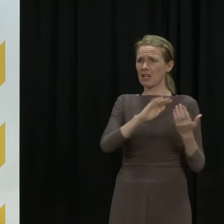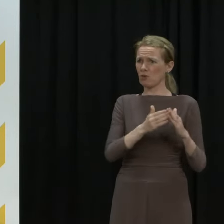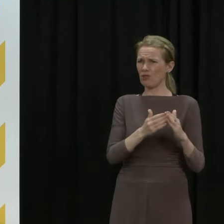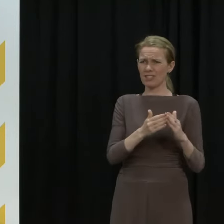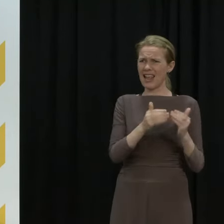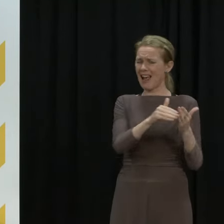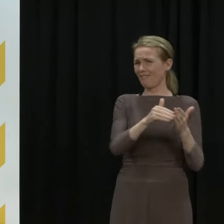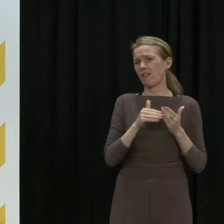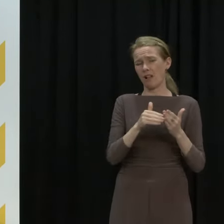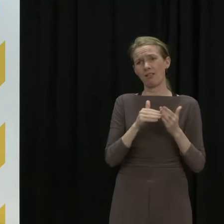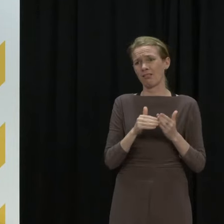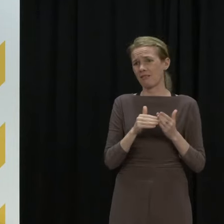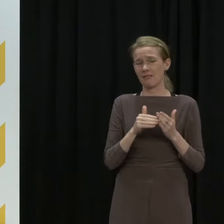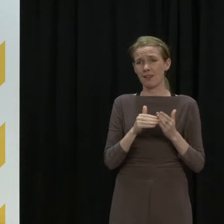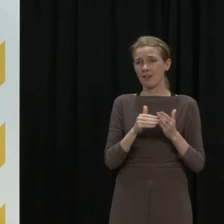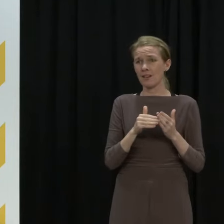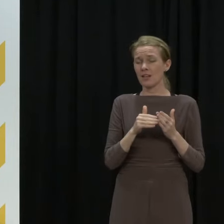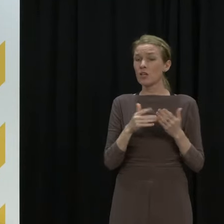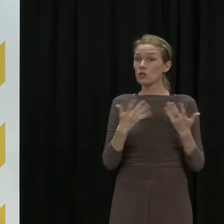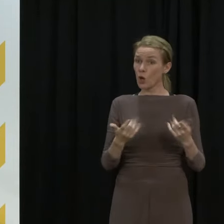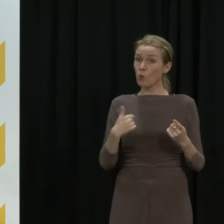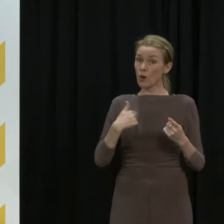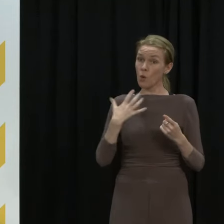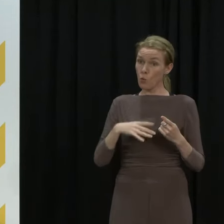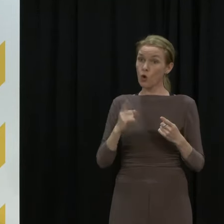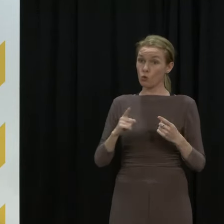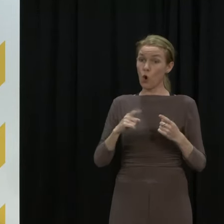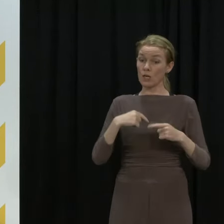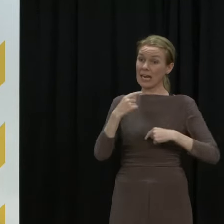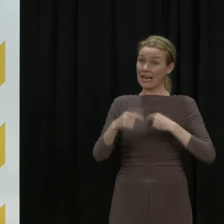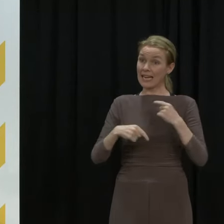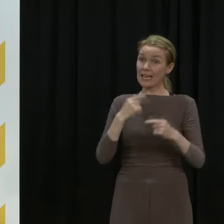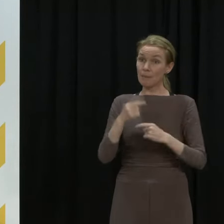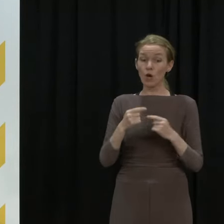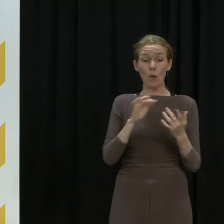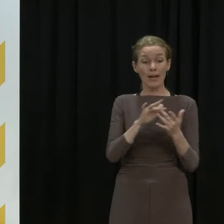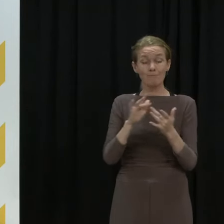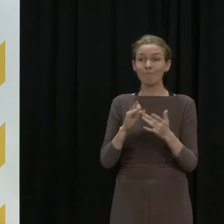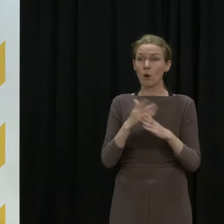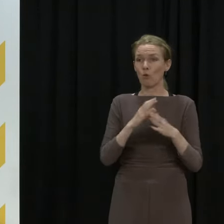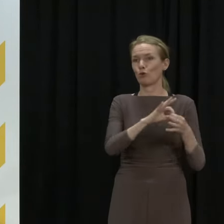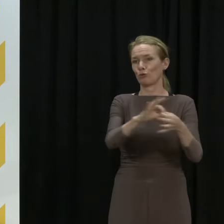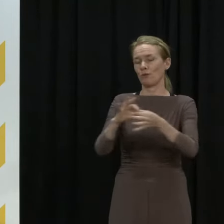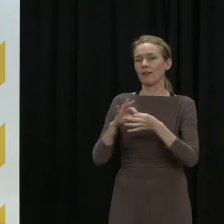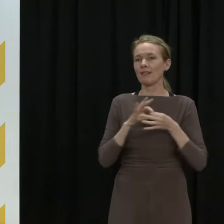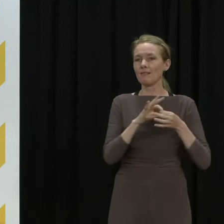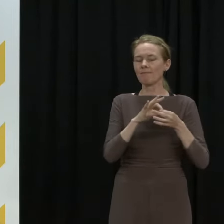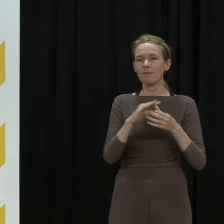good degree of cooperation, there is a good degree of information sharing about